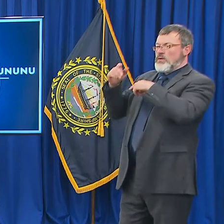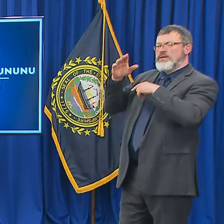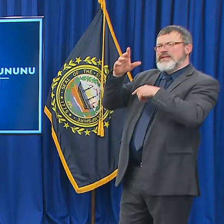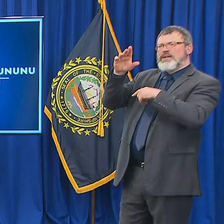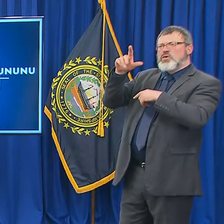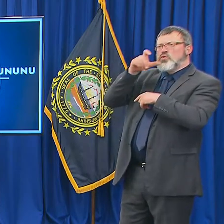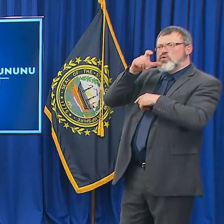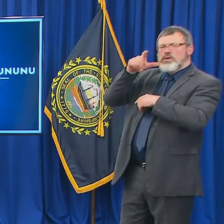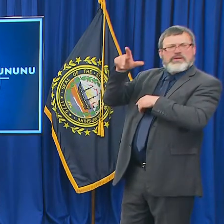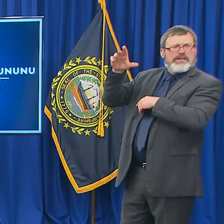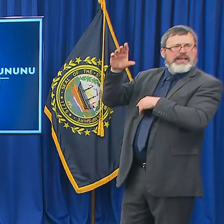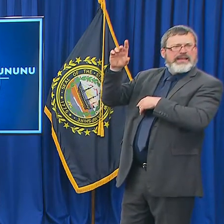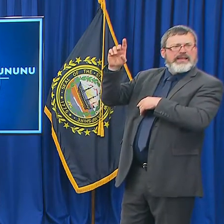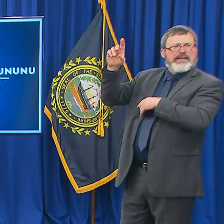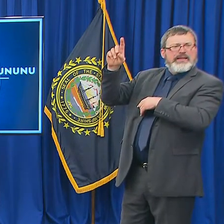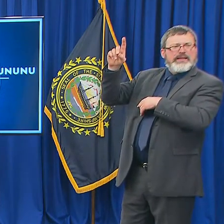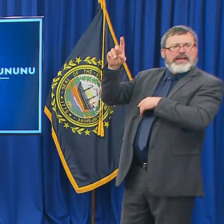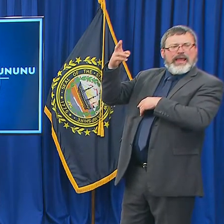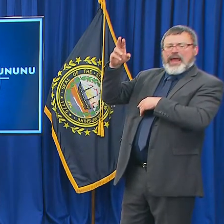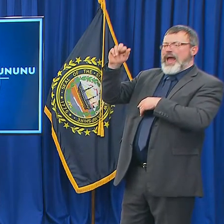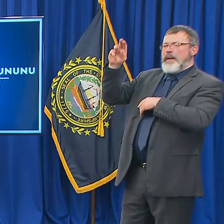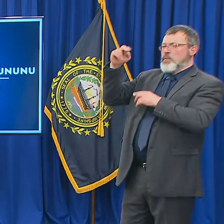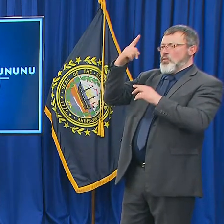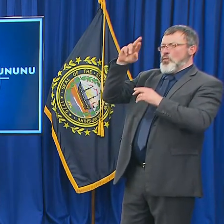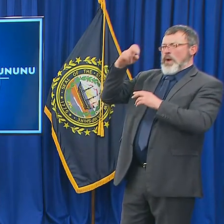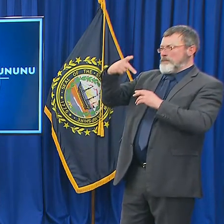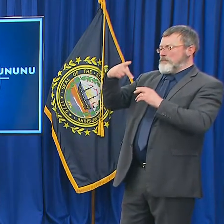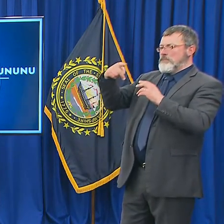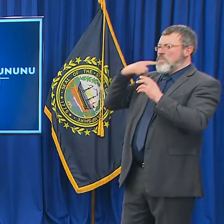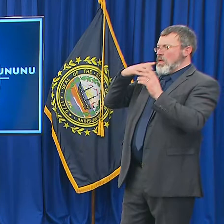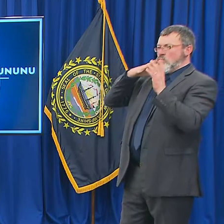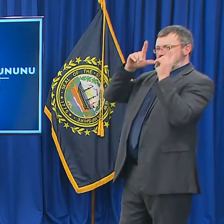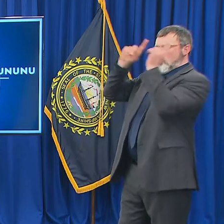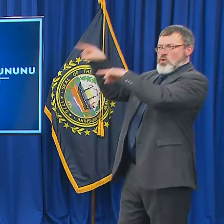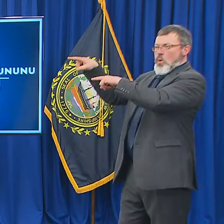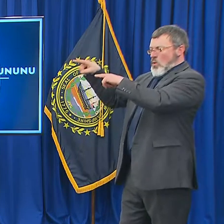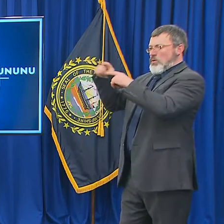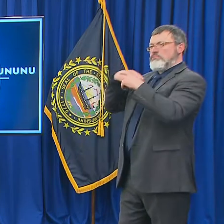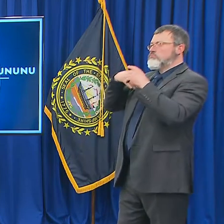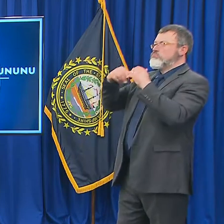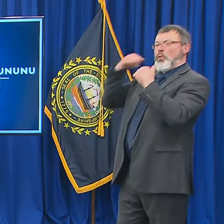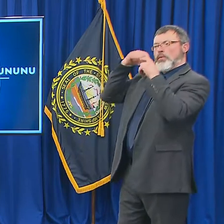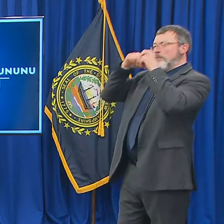And we encourage everyone to understand it is not about them. It is not about this mass mandate is not about you